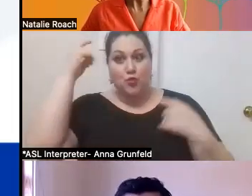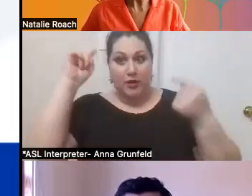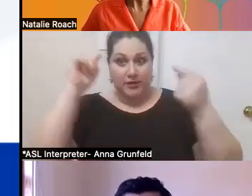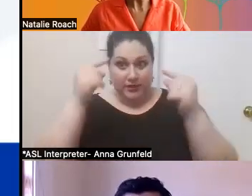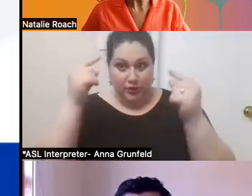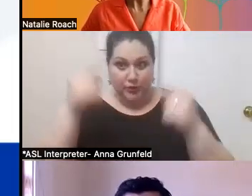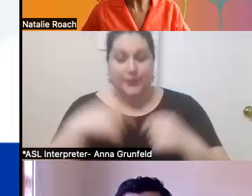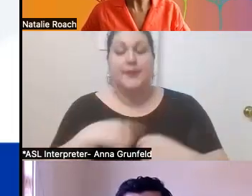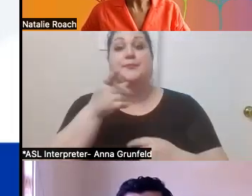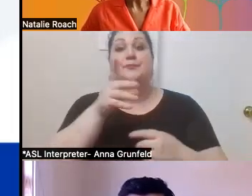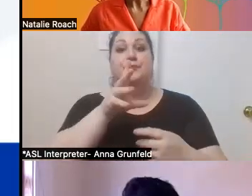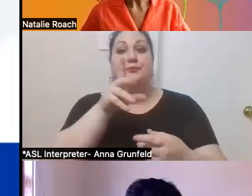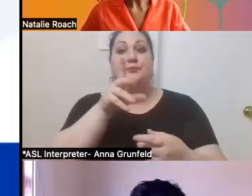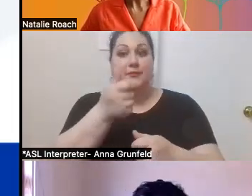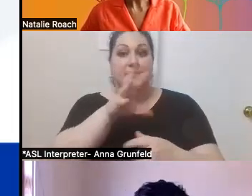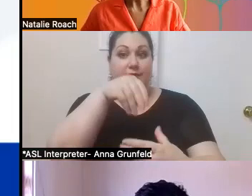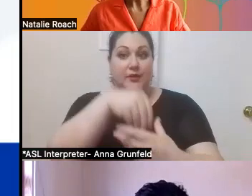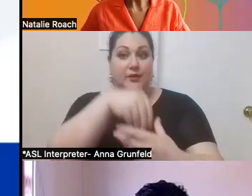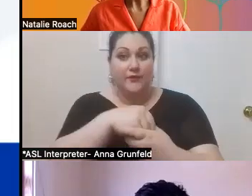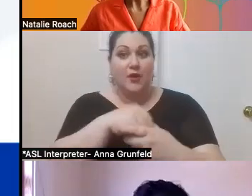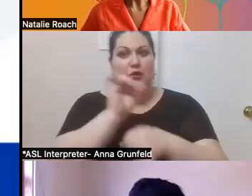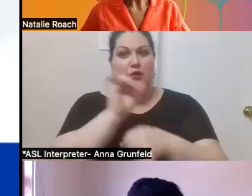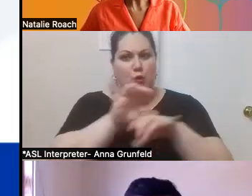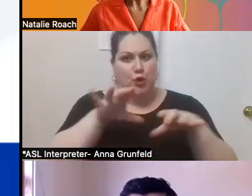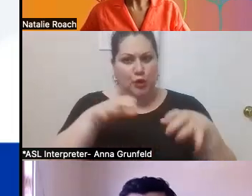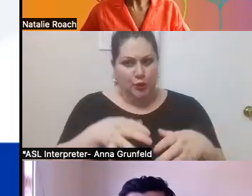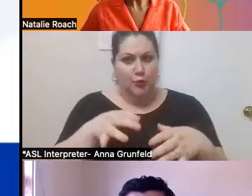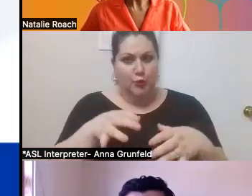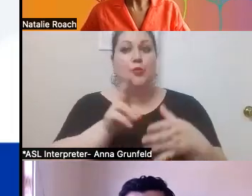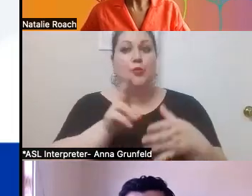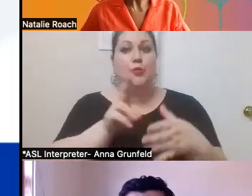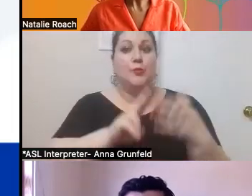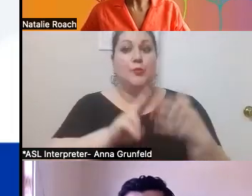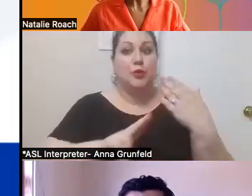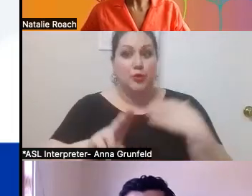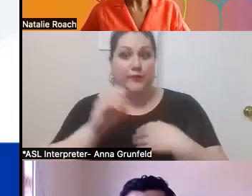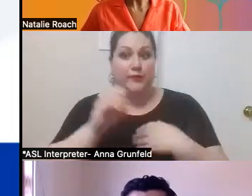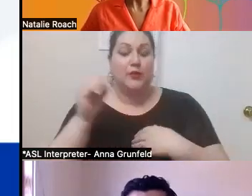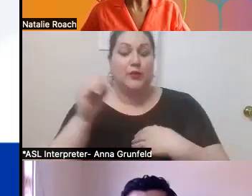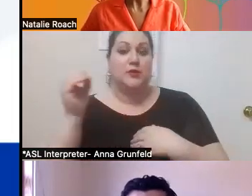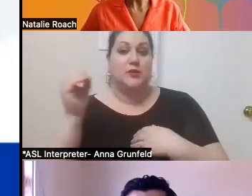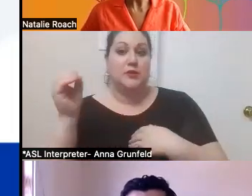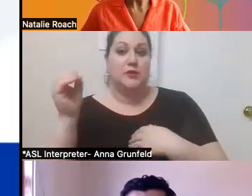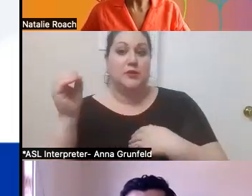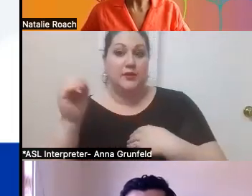the Ottawa Hospital and the Board of the Canadian Association for Physicians with Disabilities.